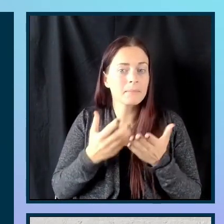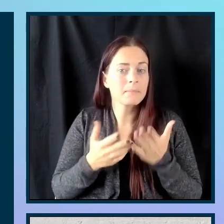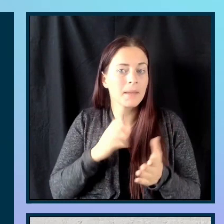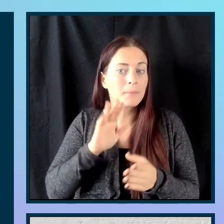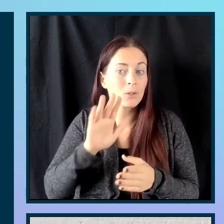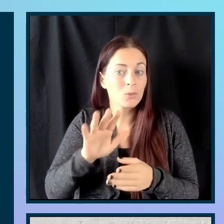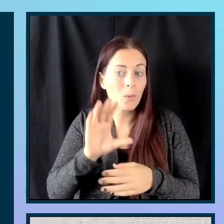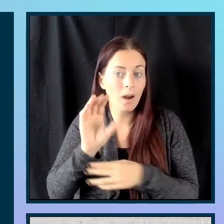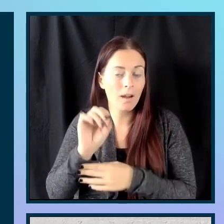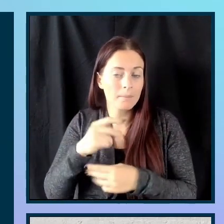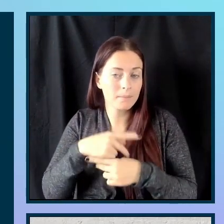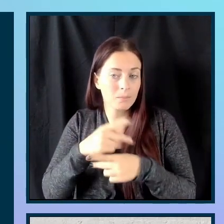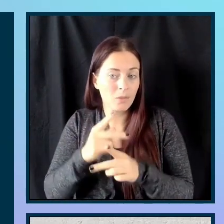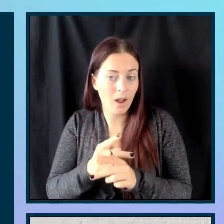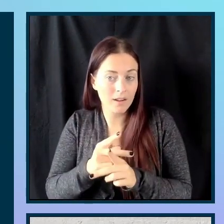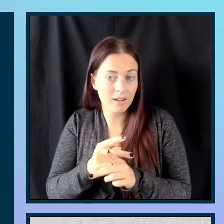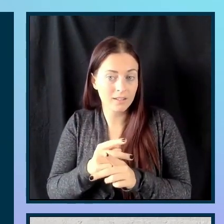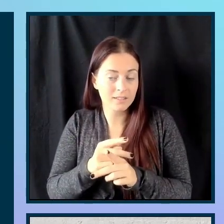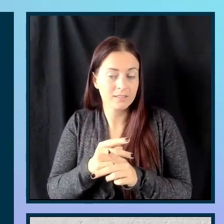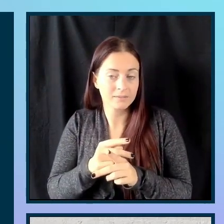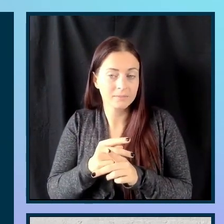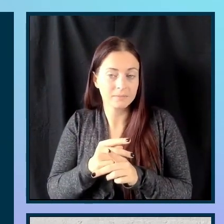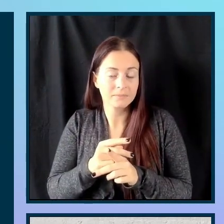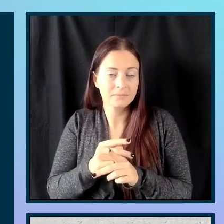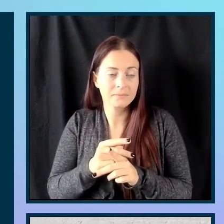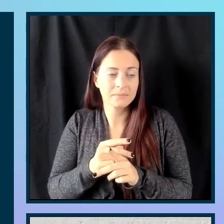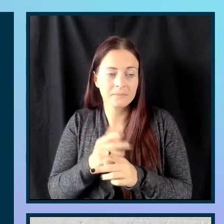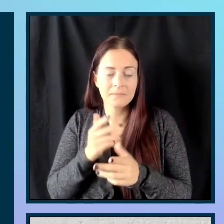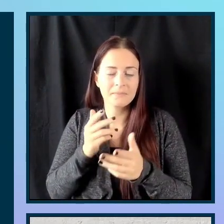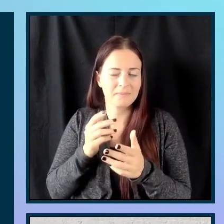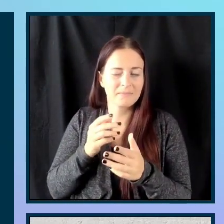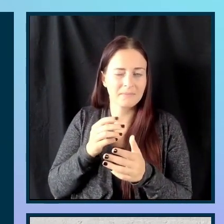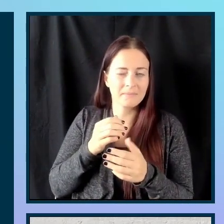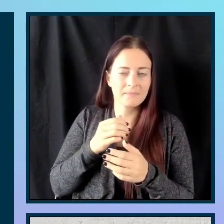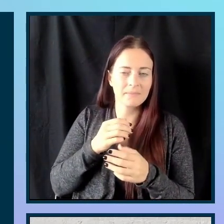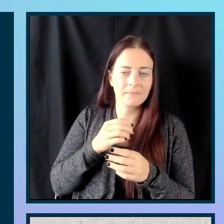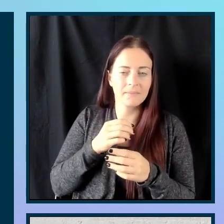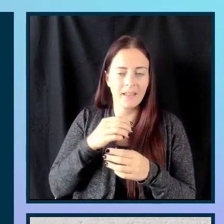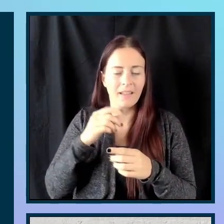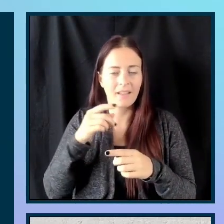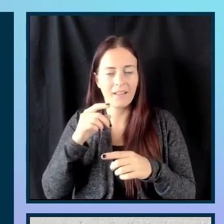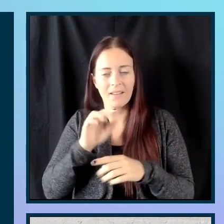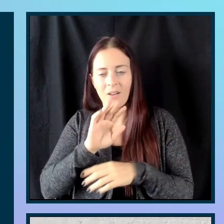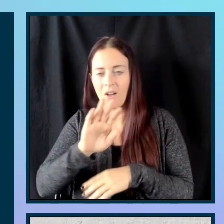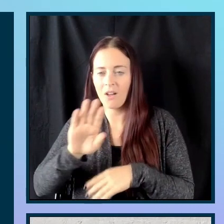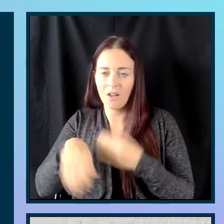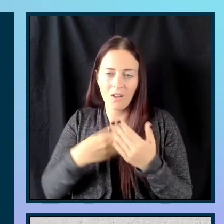either bot or built are accessible, usable, and compliant.